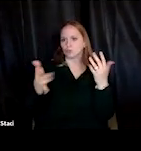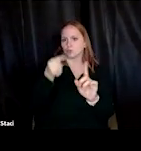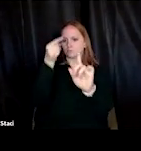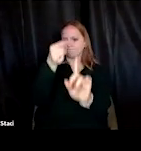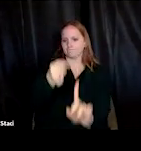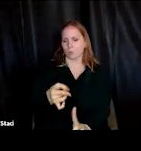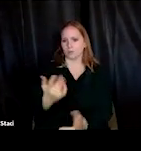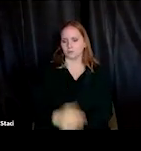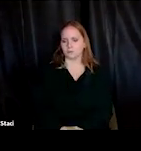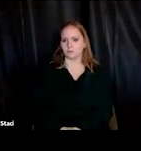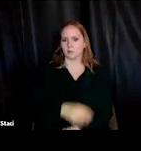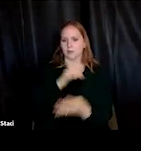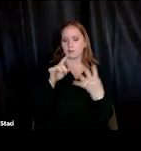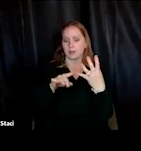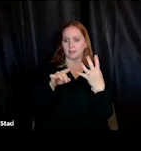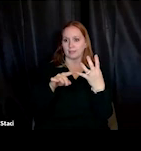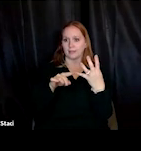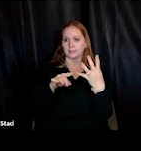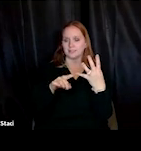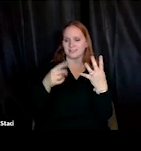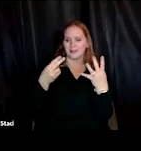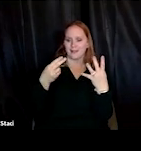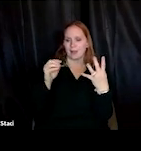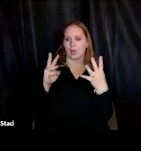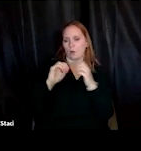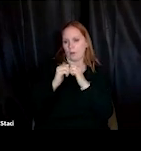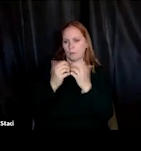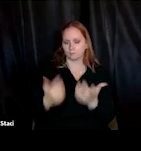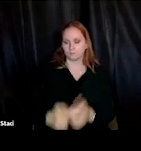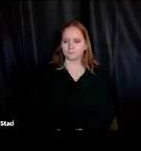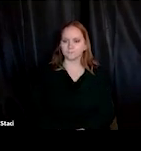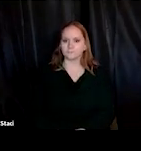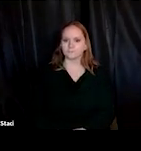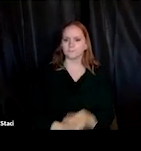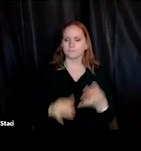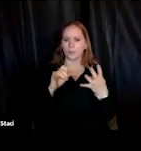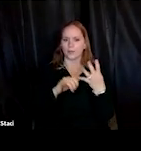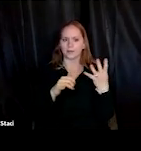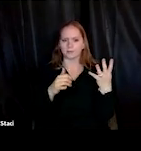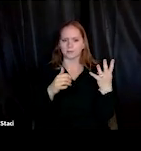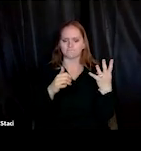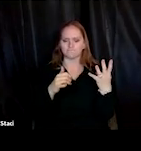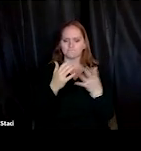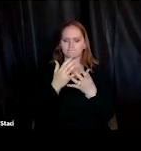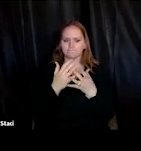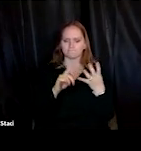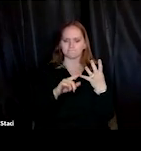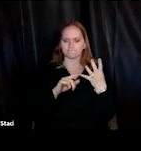And then my last section will be a how. So that will be some takeaways of how we have implemented different strategies